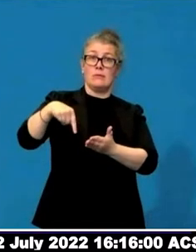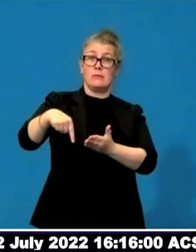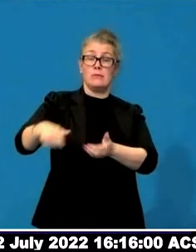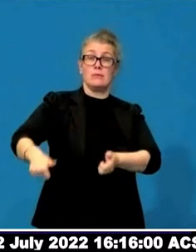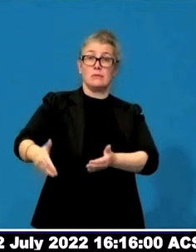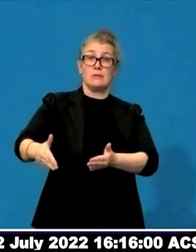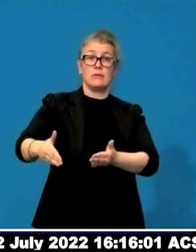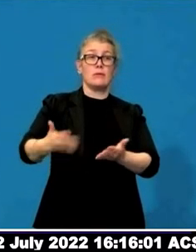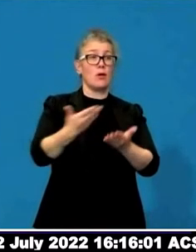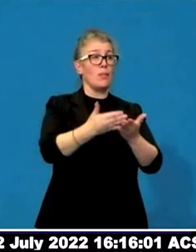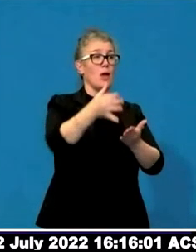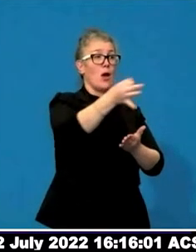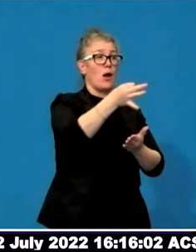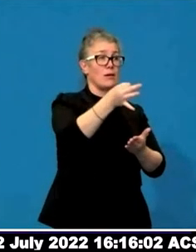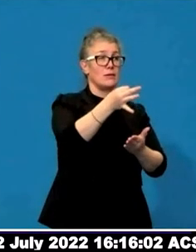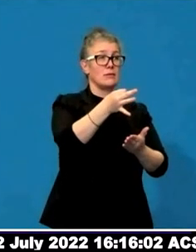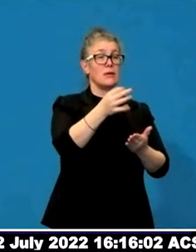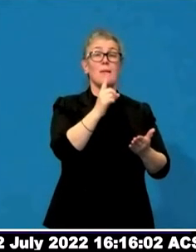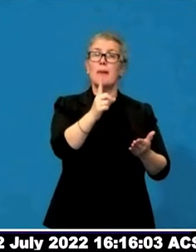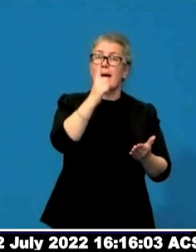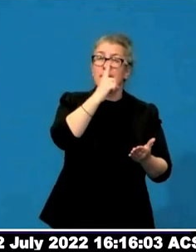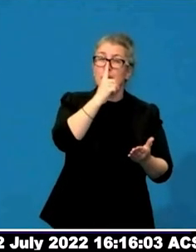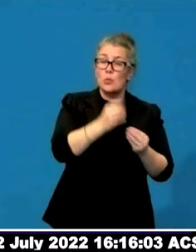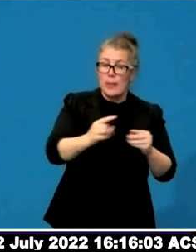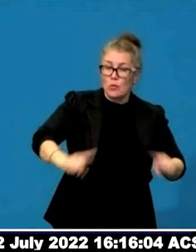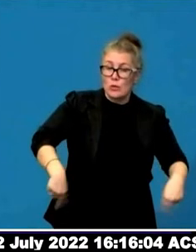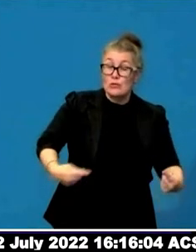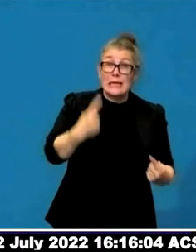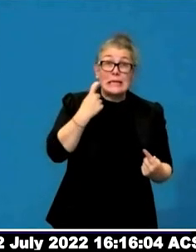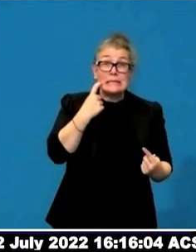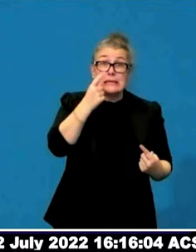For people with wheelchair, is it easy for them to be - No, not -